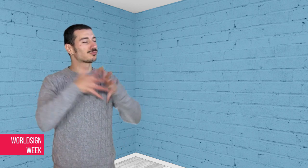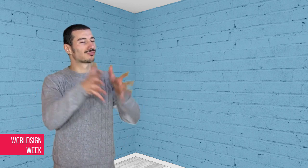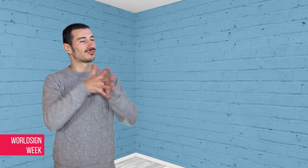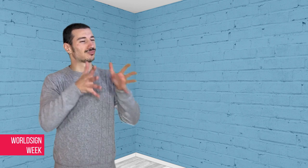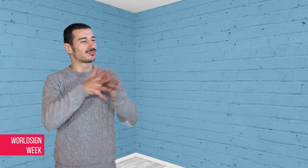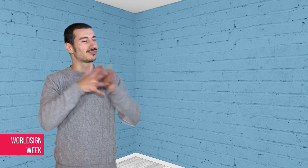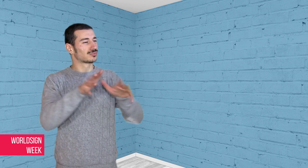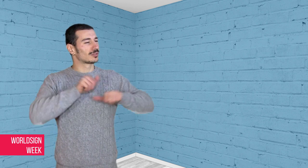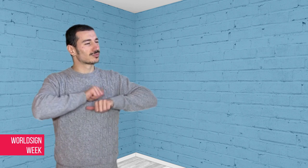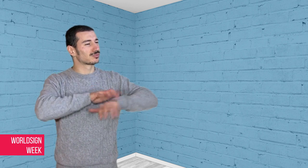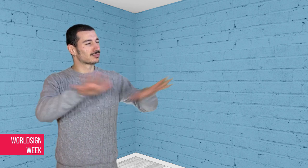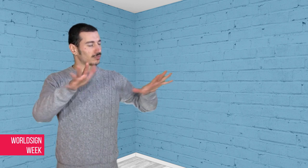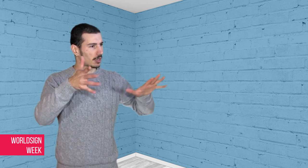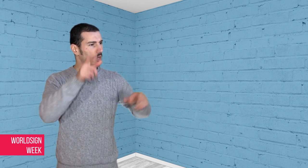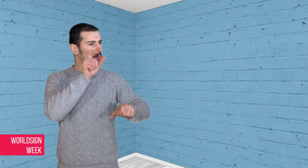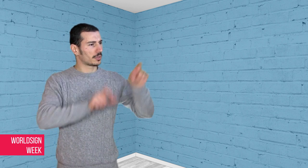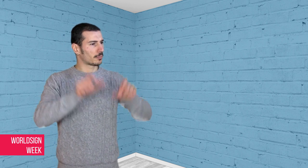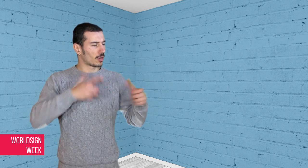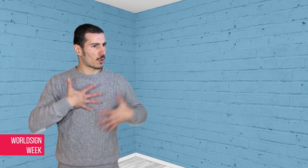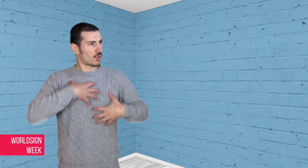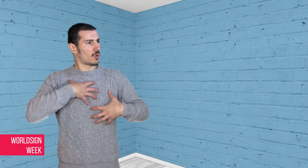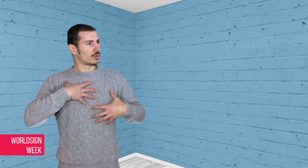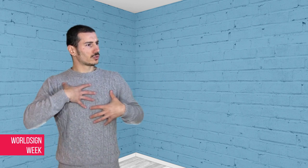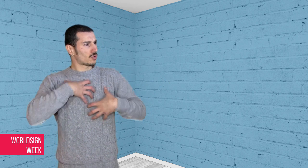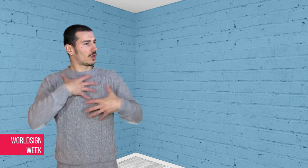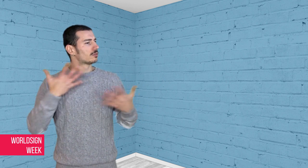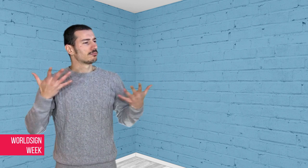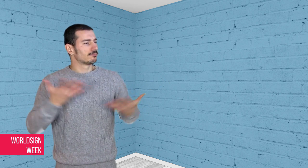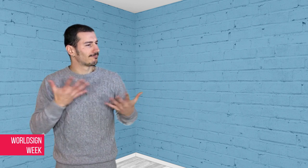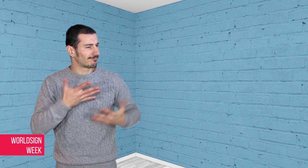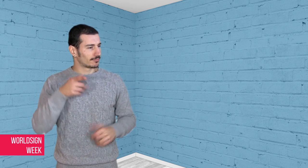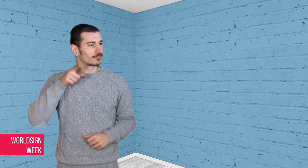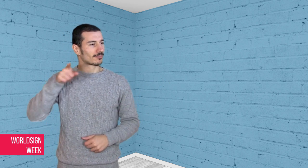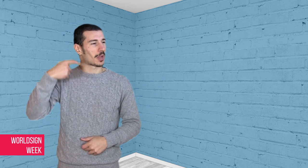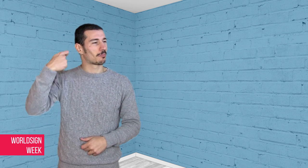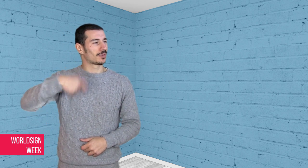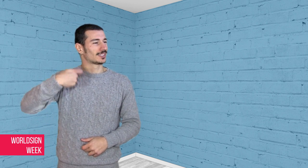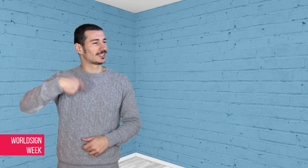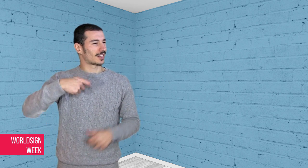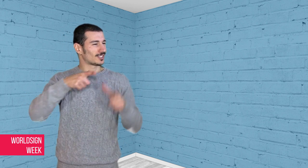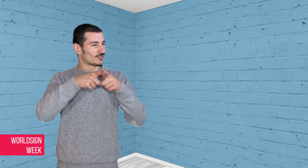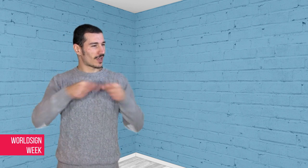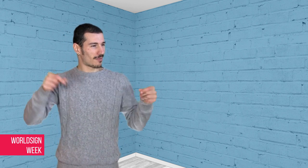Alessio: In a surprise announcement,